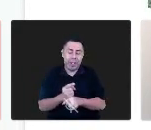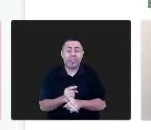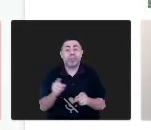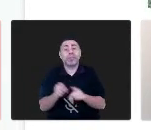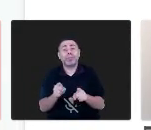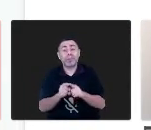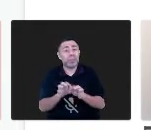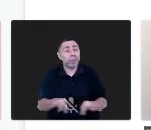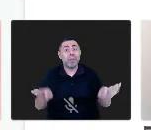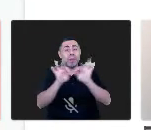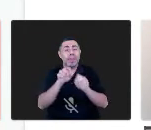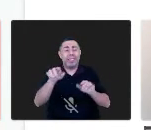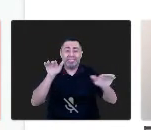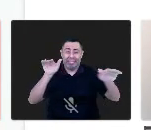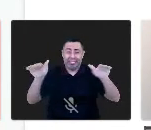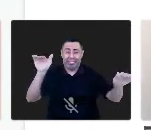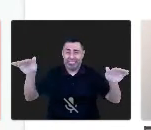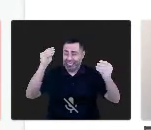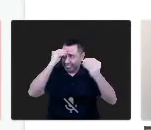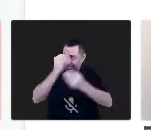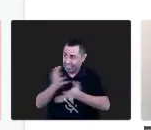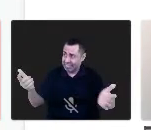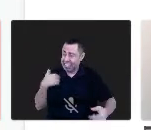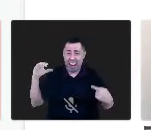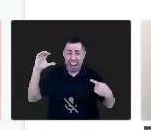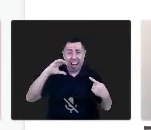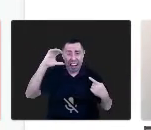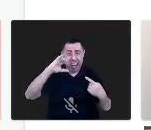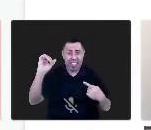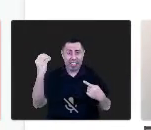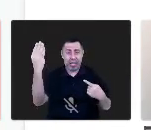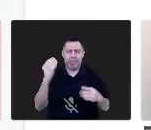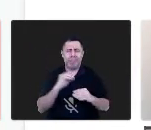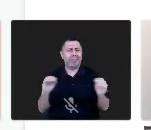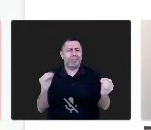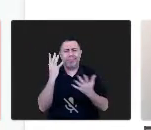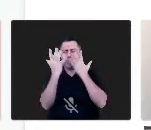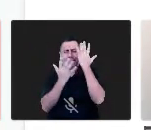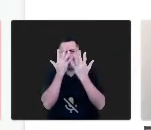for a job um there is no shame in looking for a job job hunting is something everyone experiences